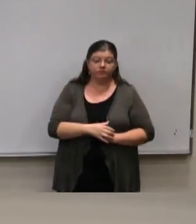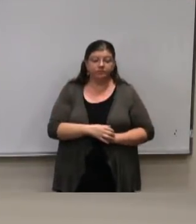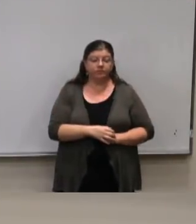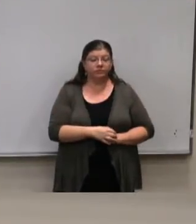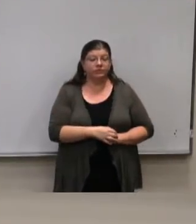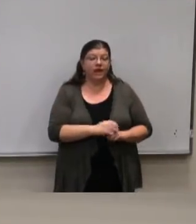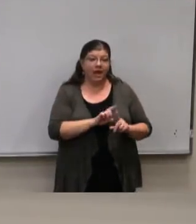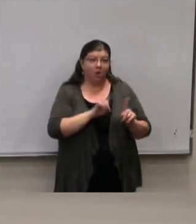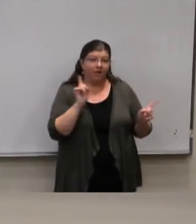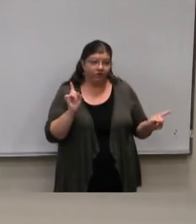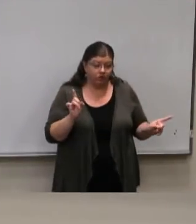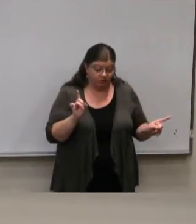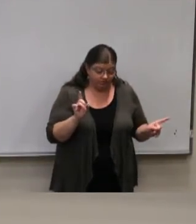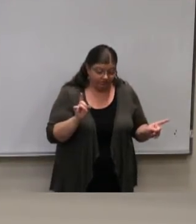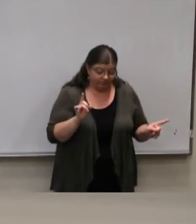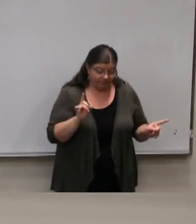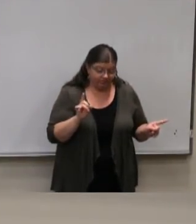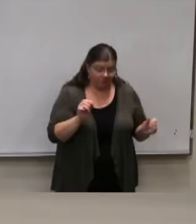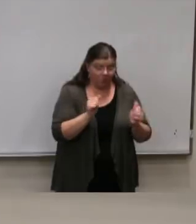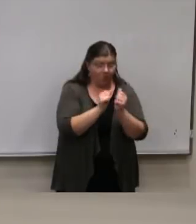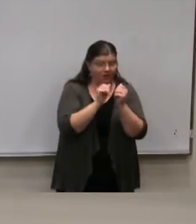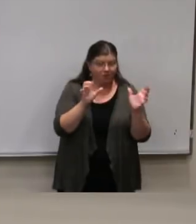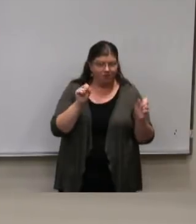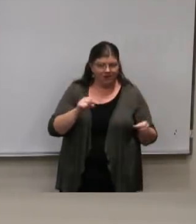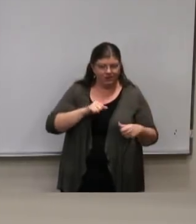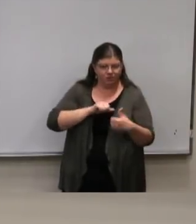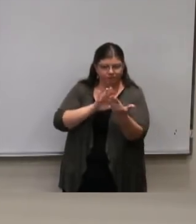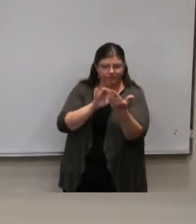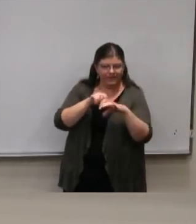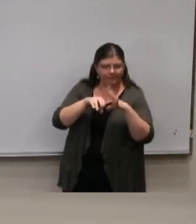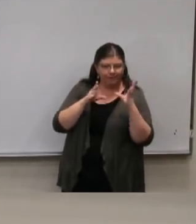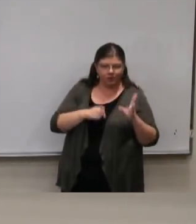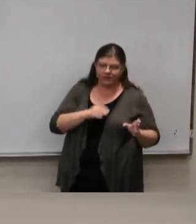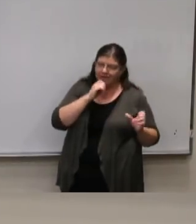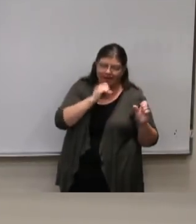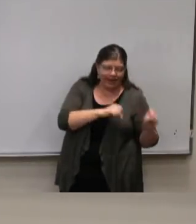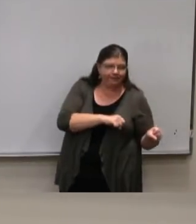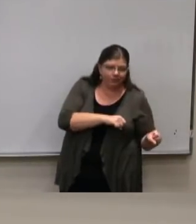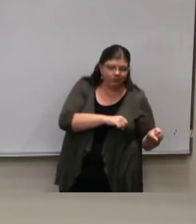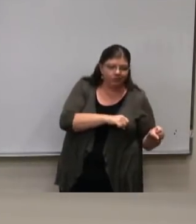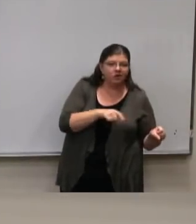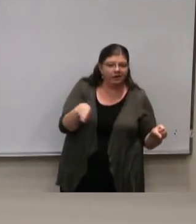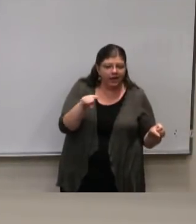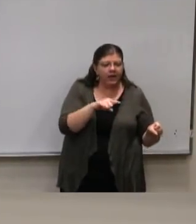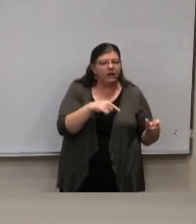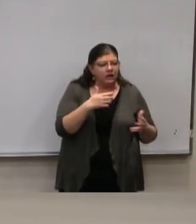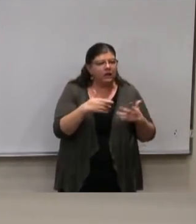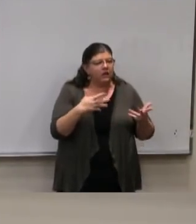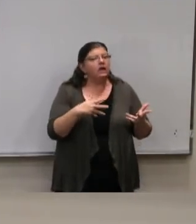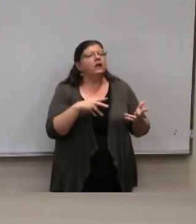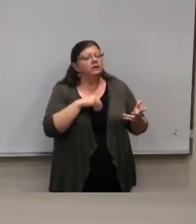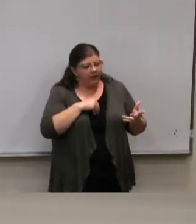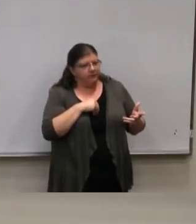However, absent the ability to do face-to-face which they came to accept at the end,